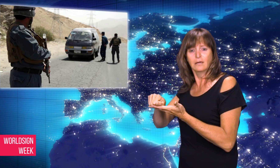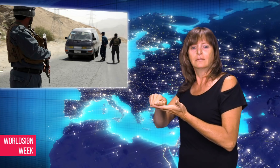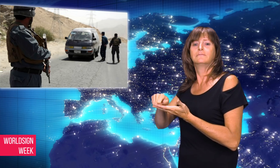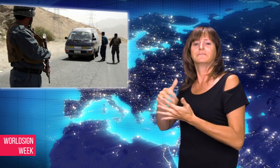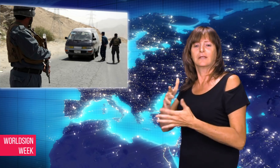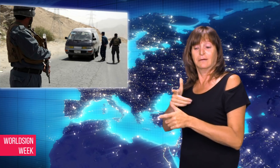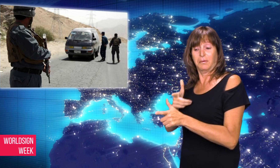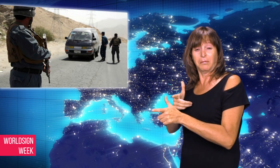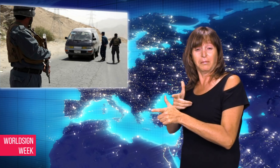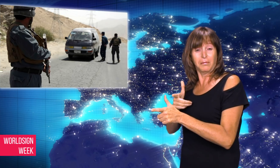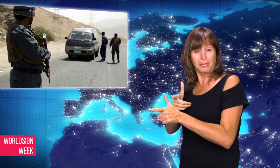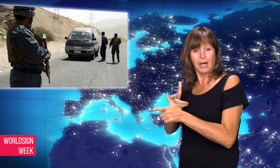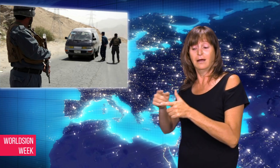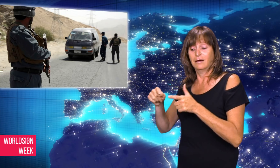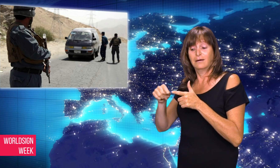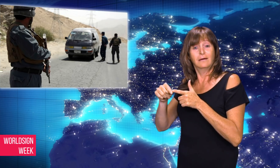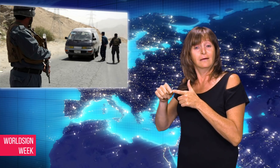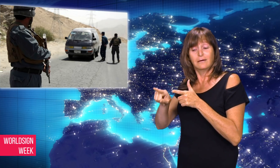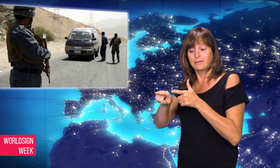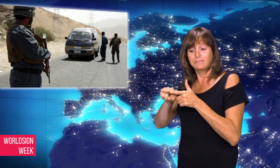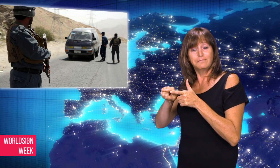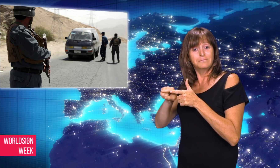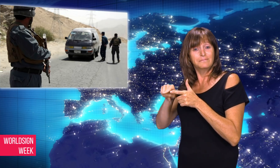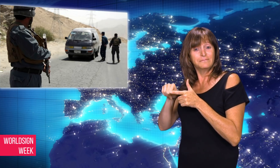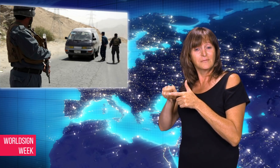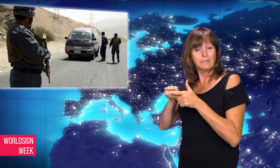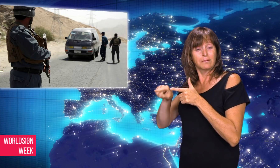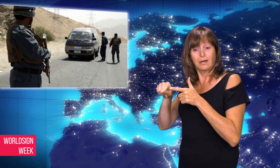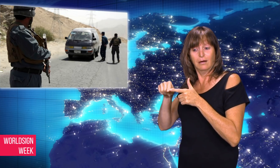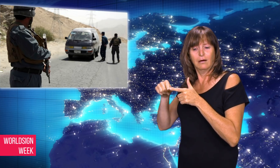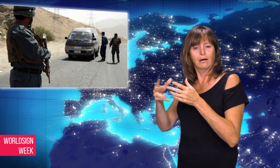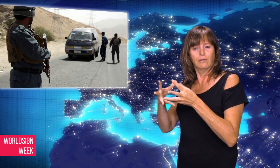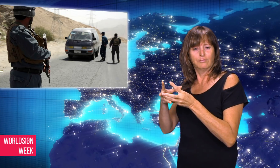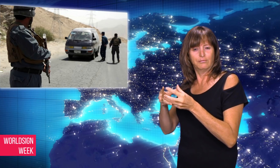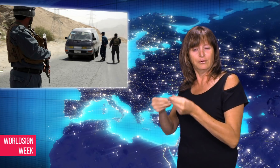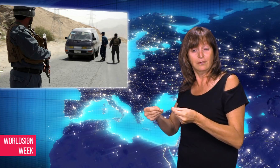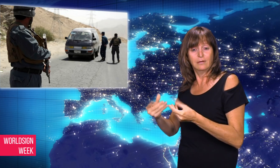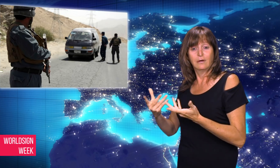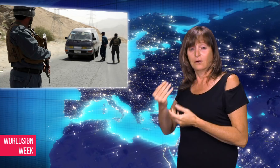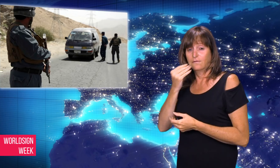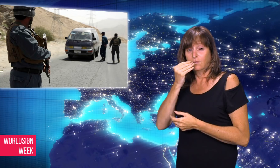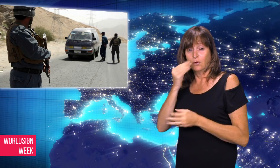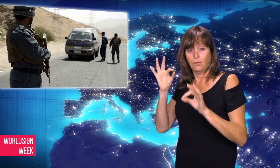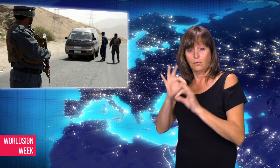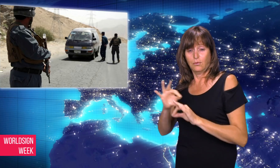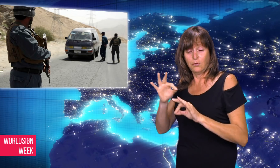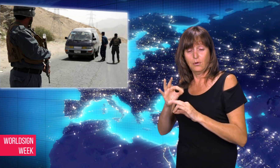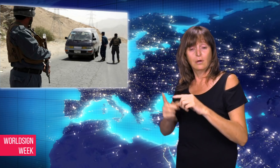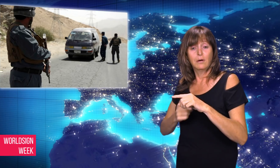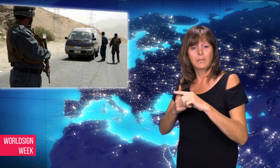Taliban spokesman Zabihullah Mujahid